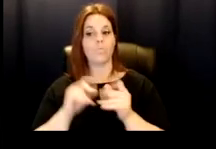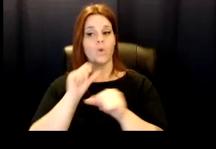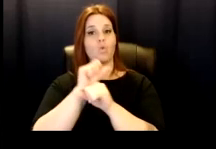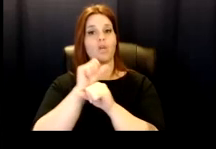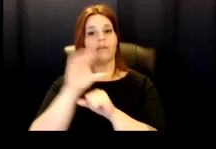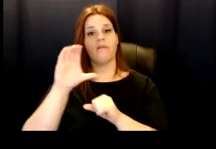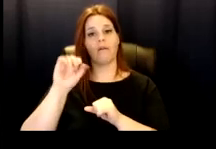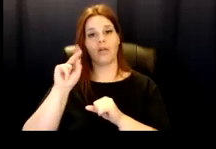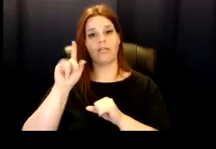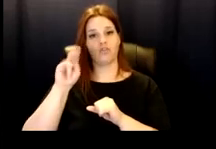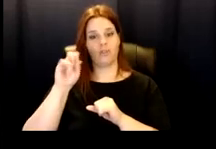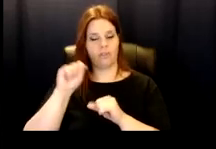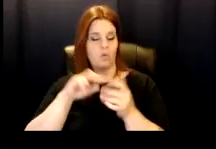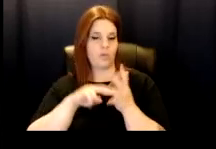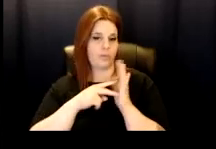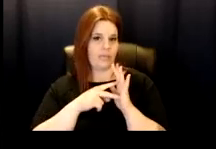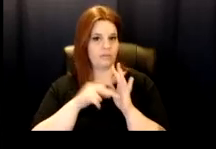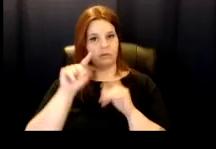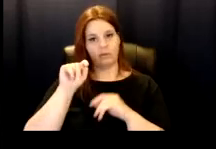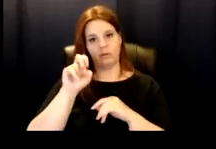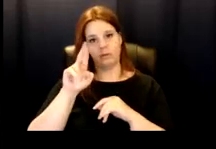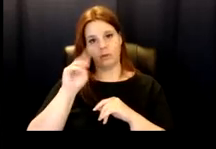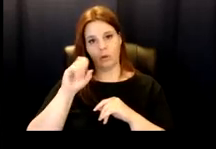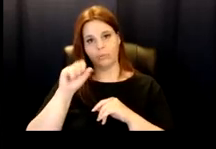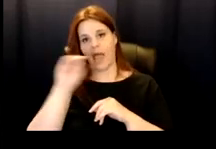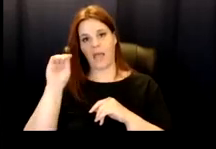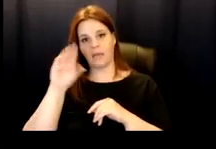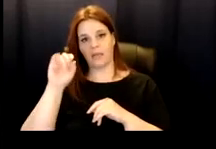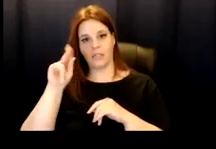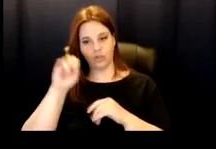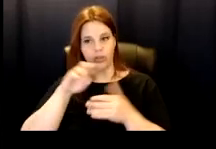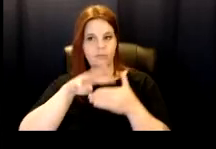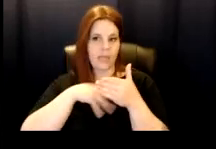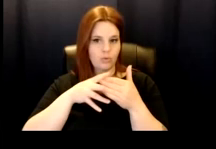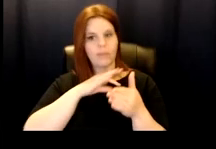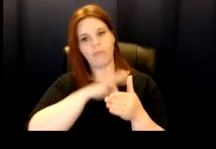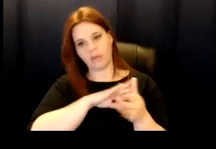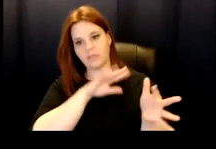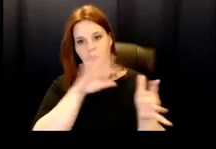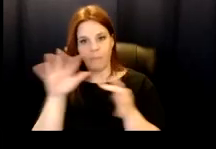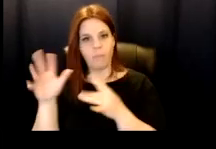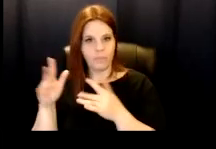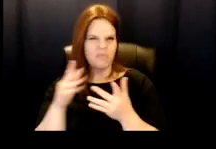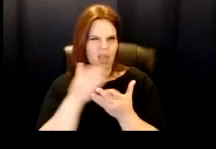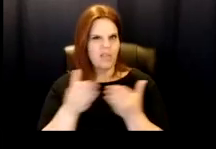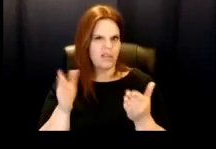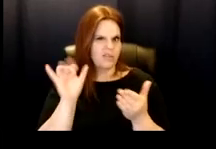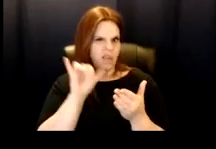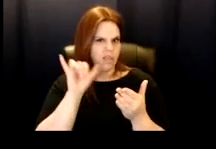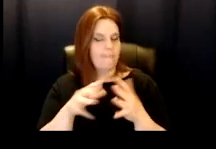include the terms and conditions of employment, scheduling, benefits, things of that nature.